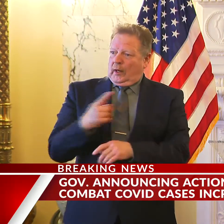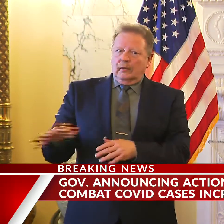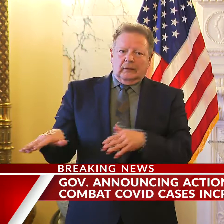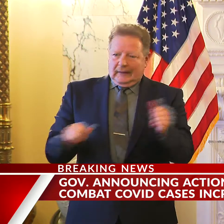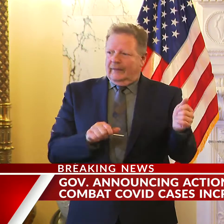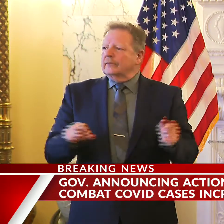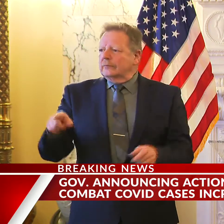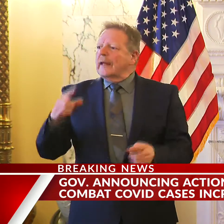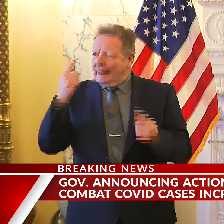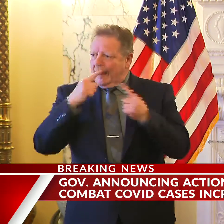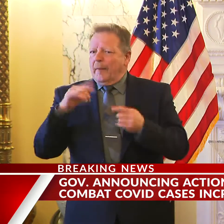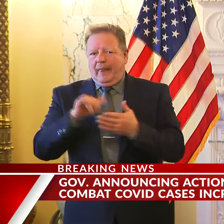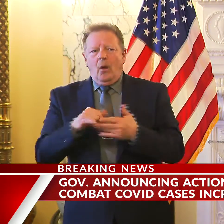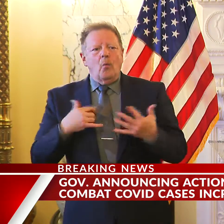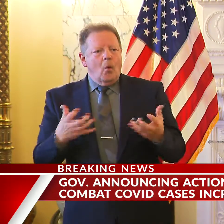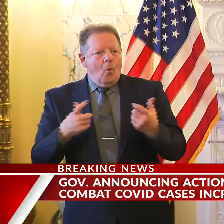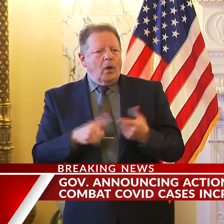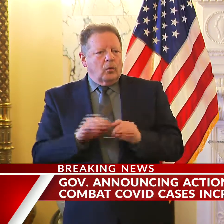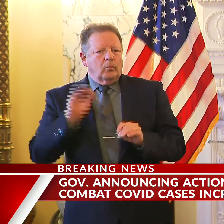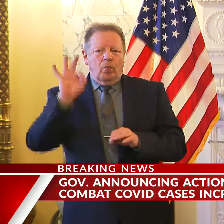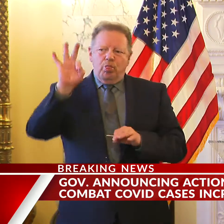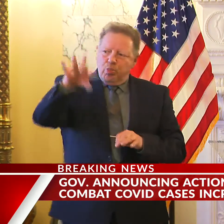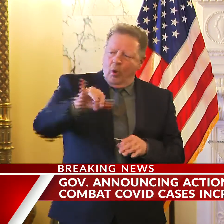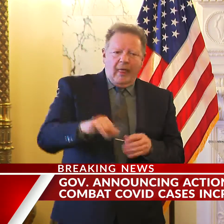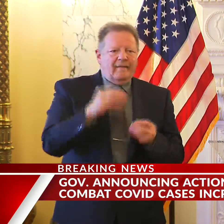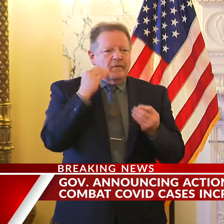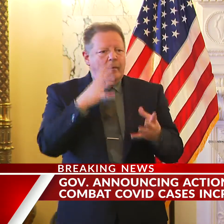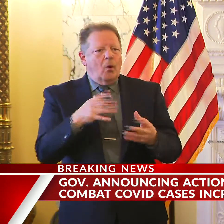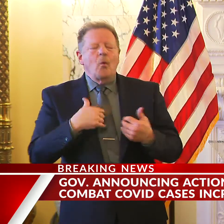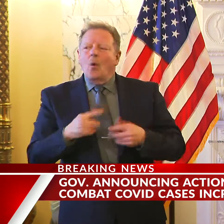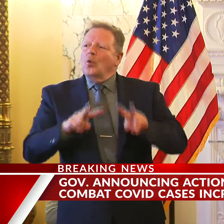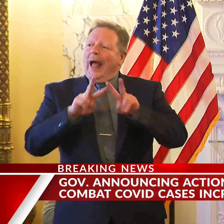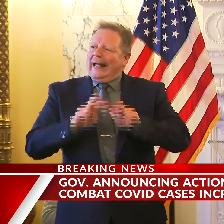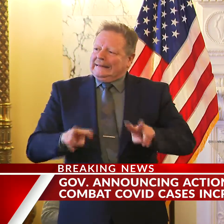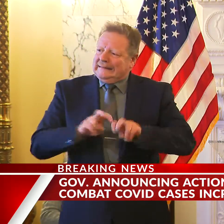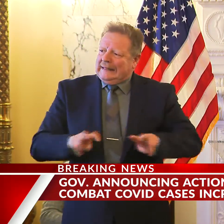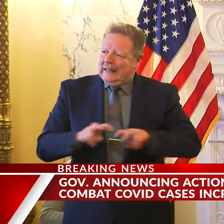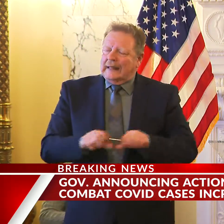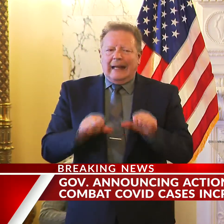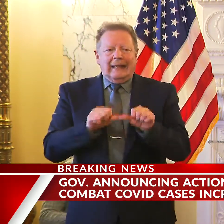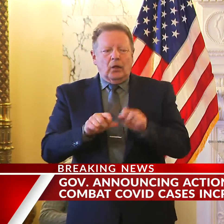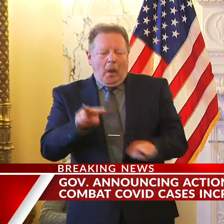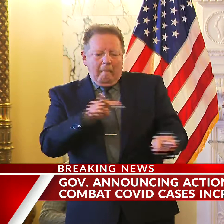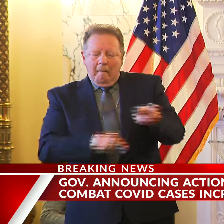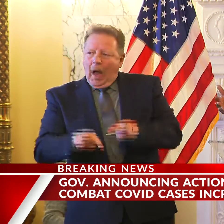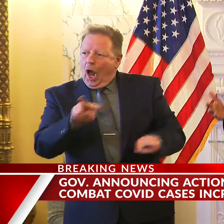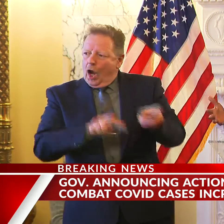WEARING YOUR MASK. START NOW GETTING A BOOSTER AS BEING